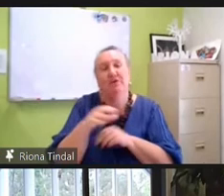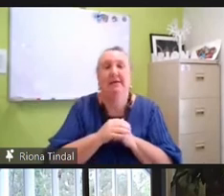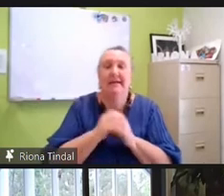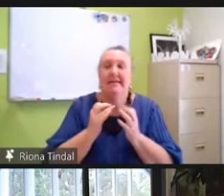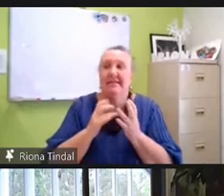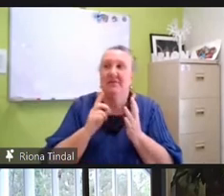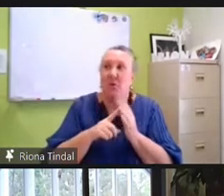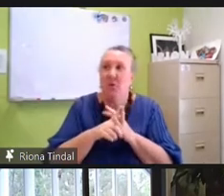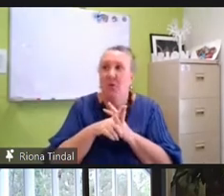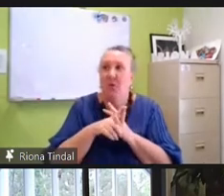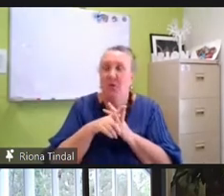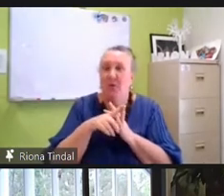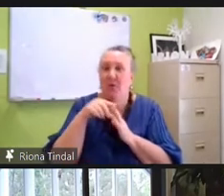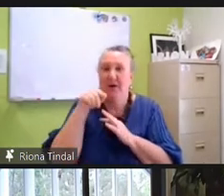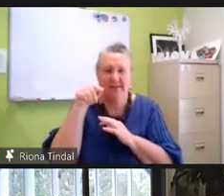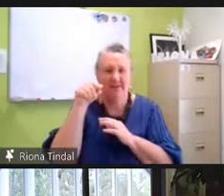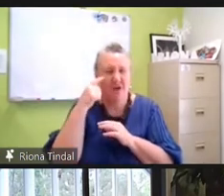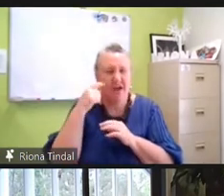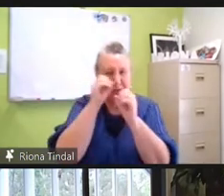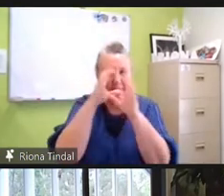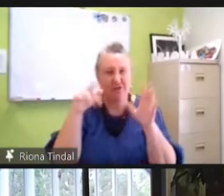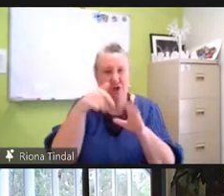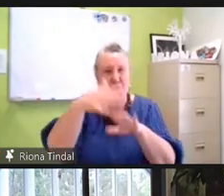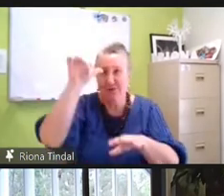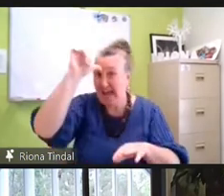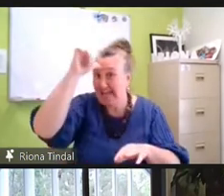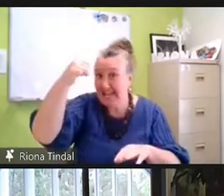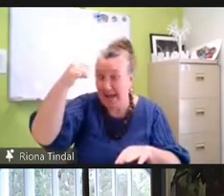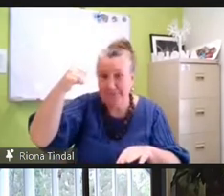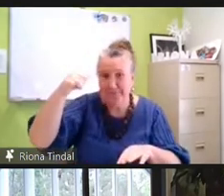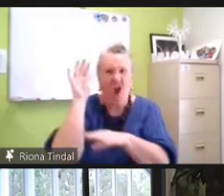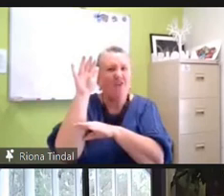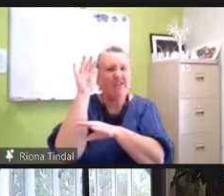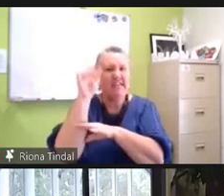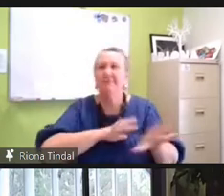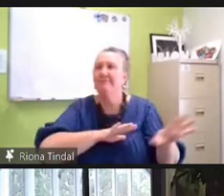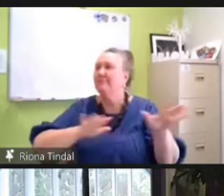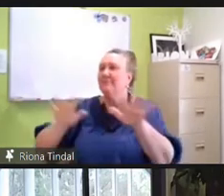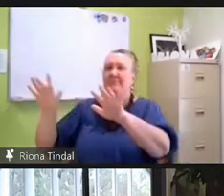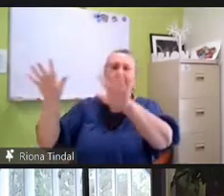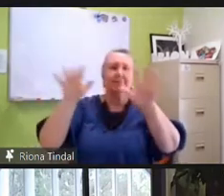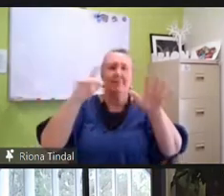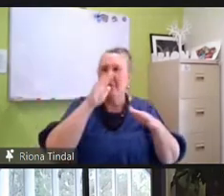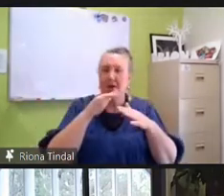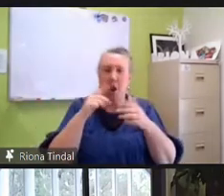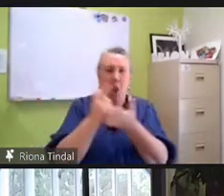voice within that space. I guess, really, if you think about going to India, for example,